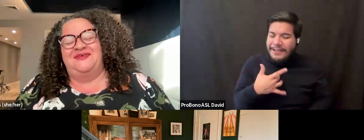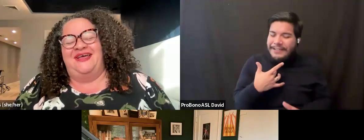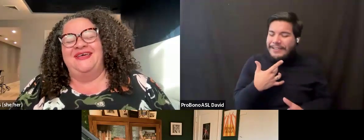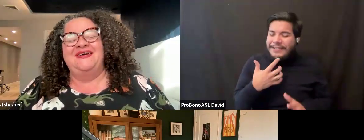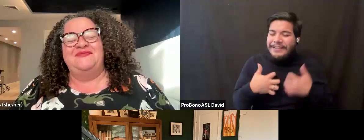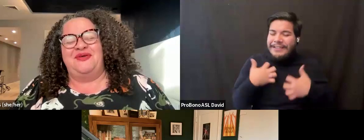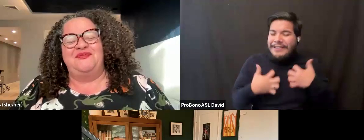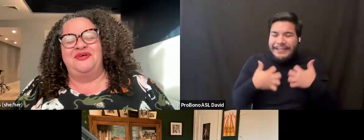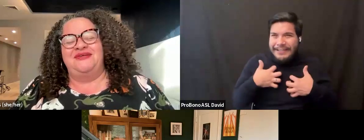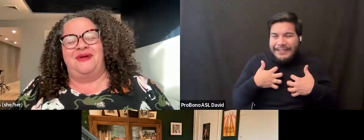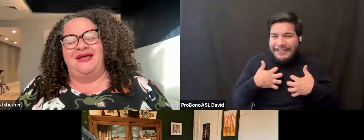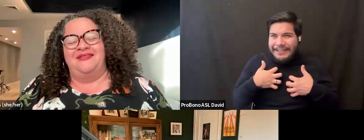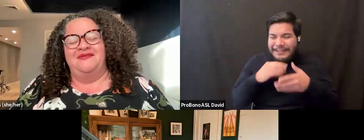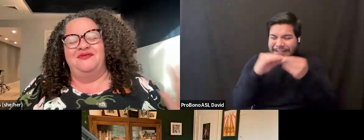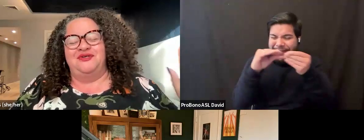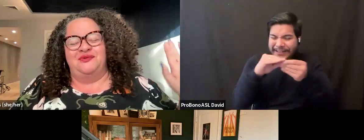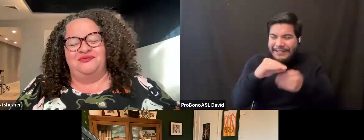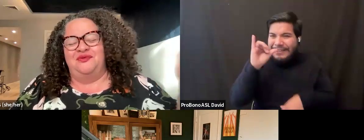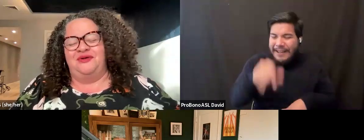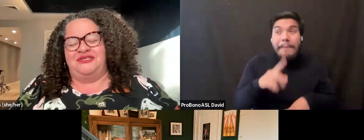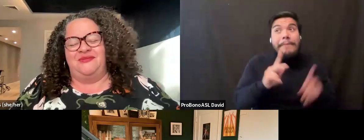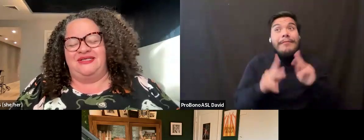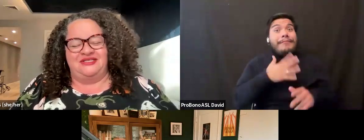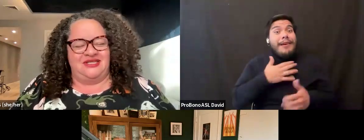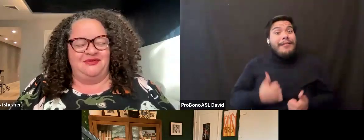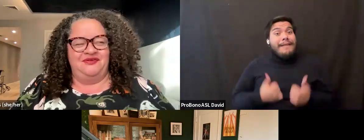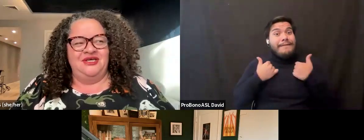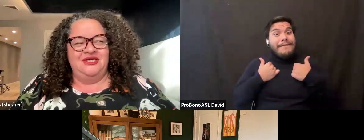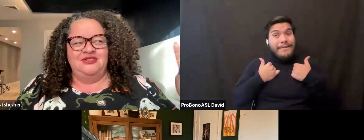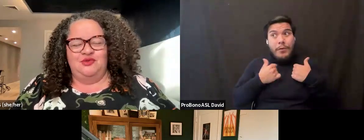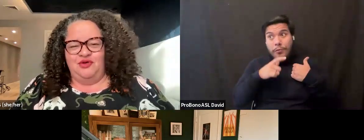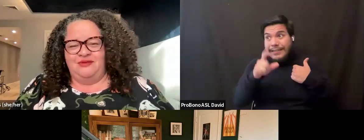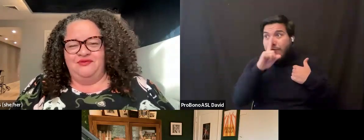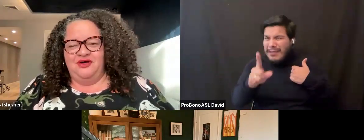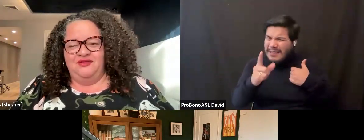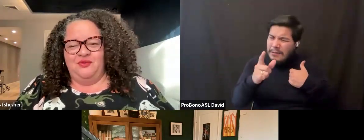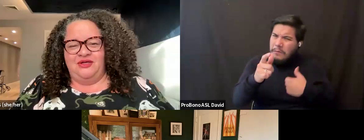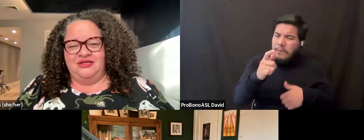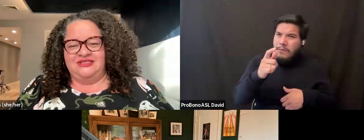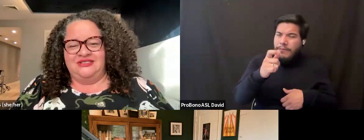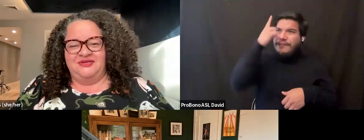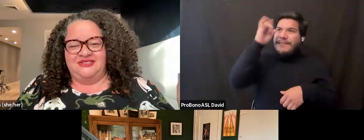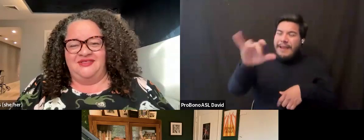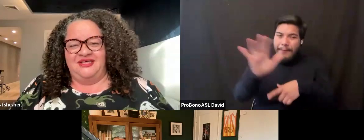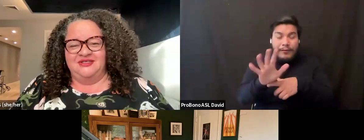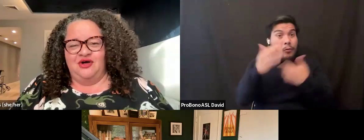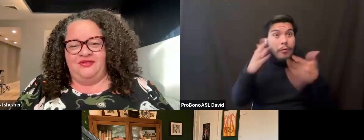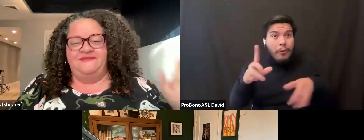So people in my life who didn't pay attention to that movie don't know that a movie called The Whale exists because they think it's called The